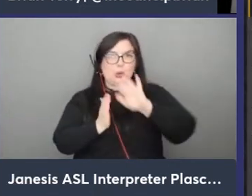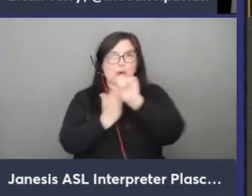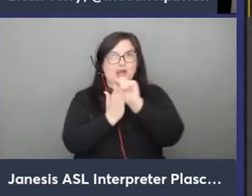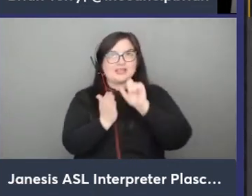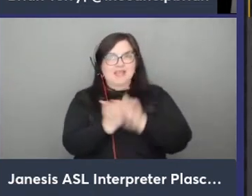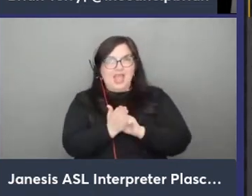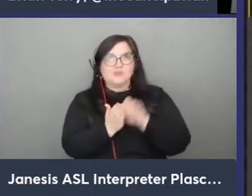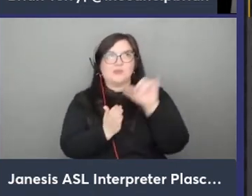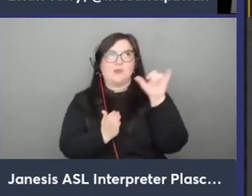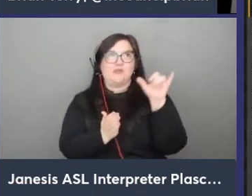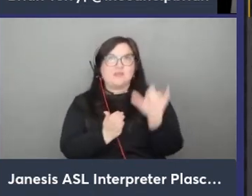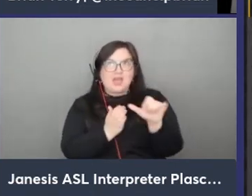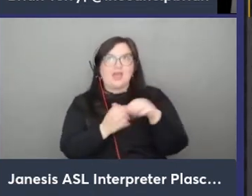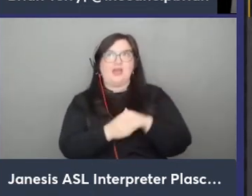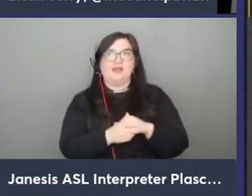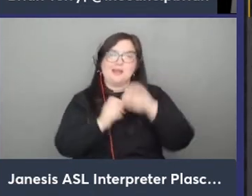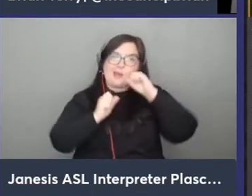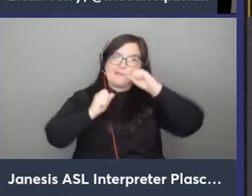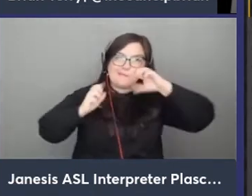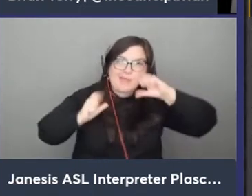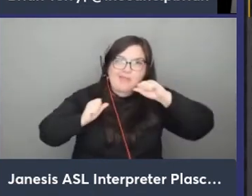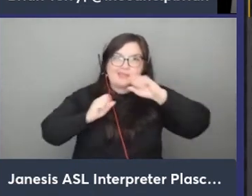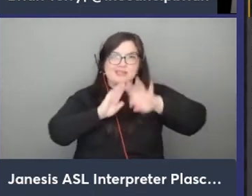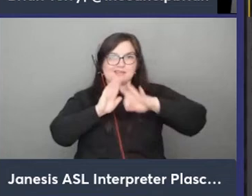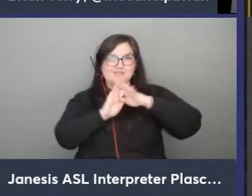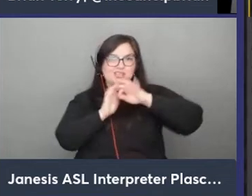So like having amazing features like this that are so,